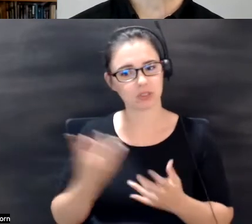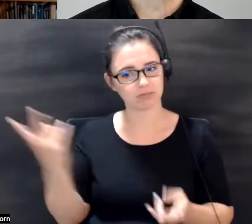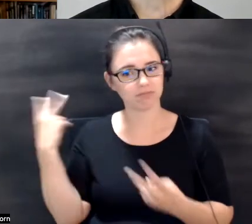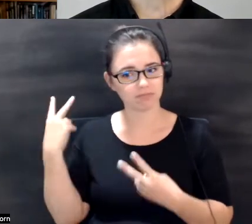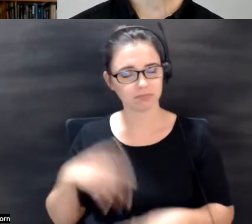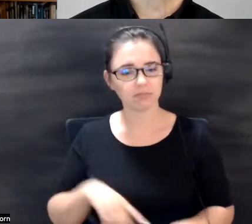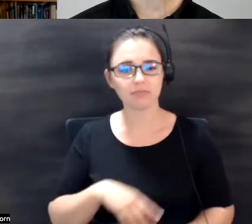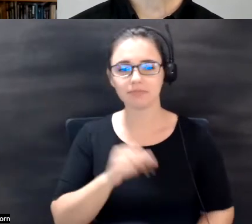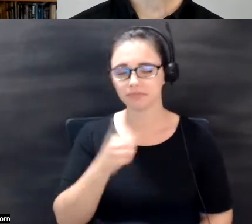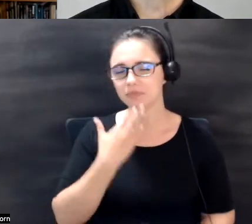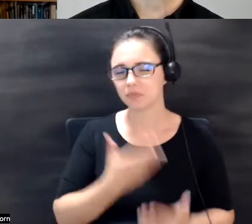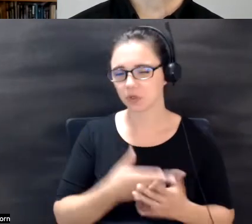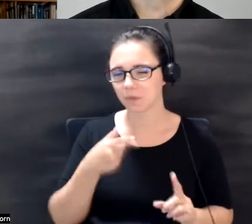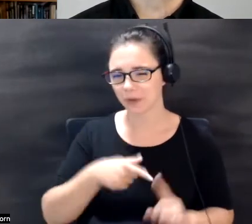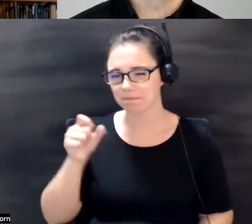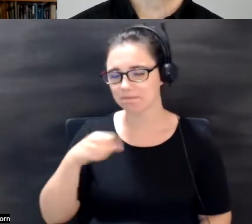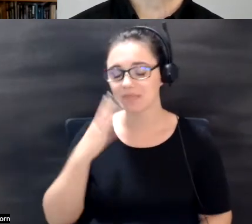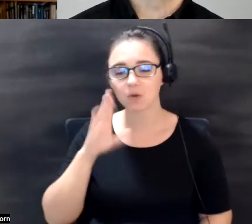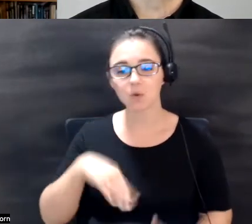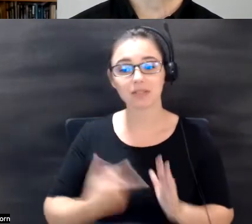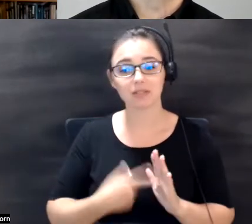I know I found myself sometimes saying, you know,